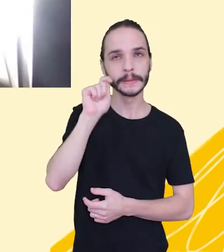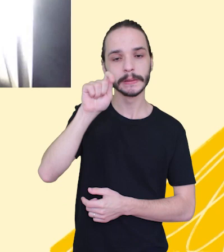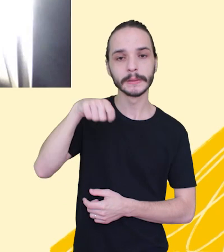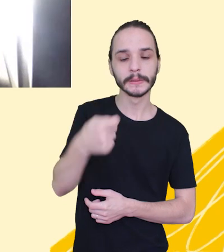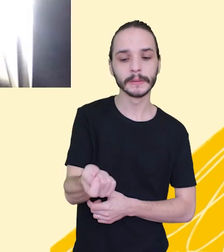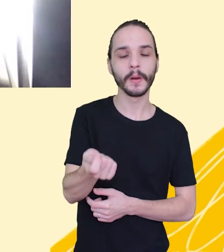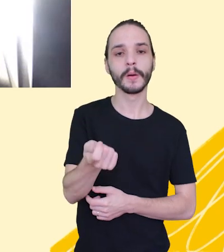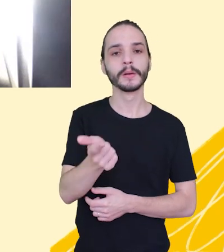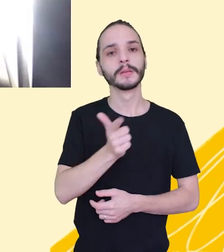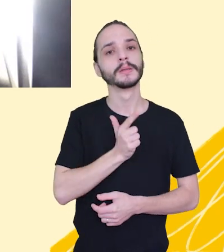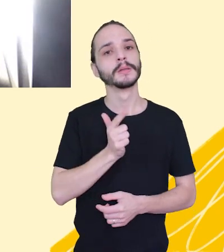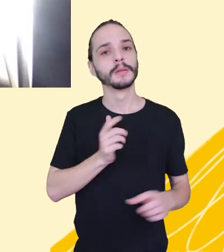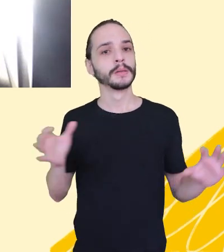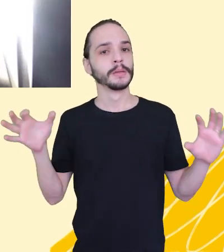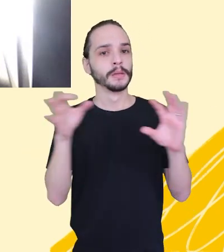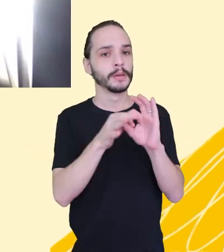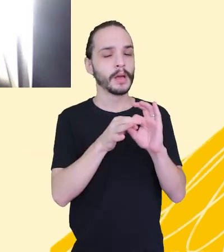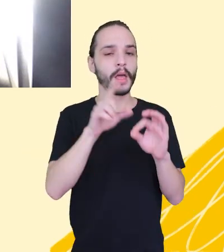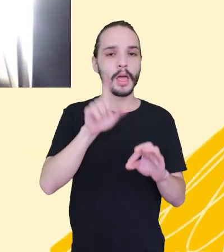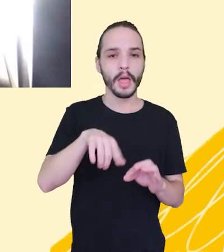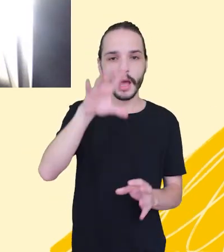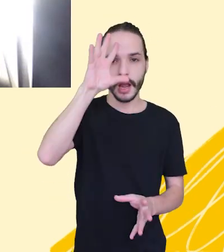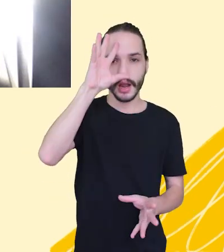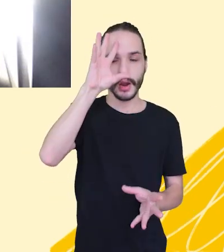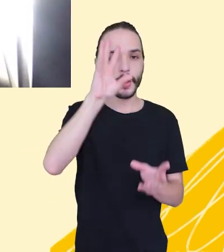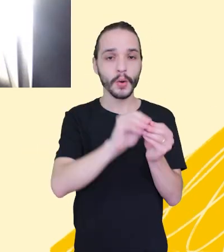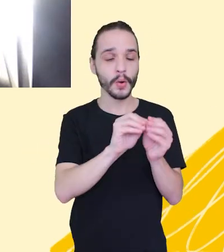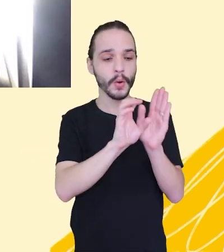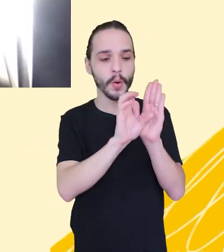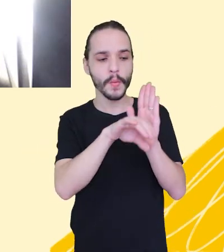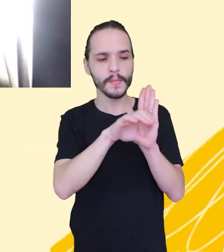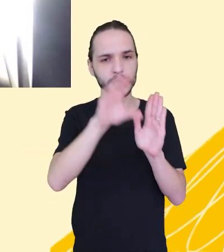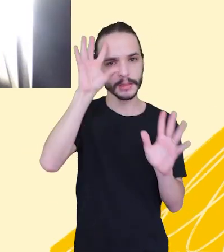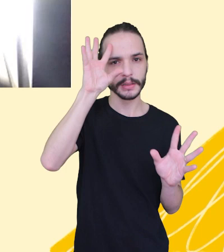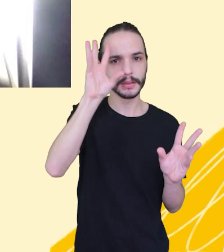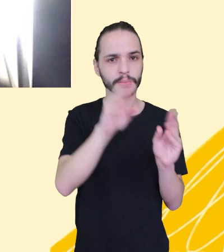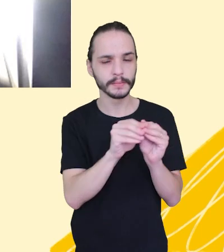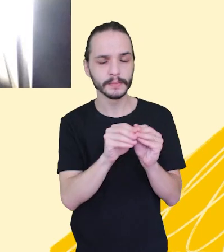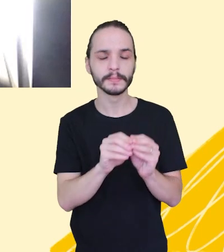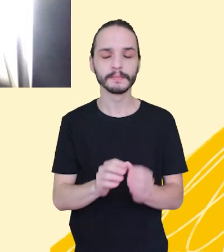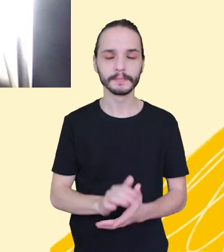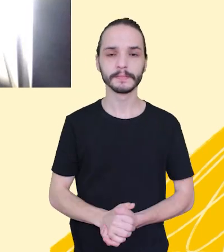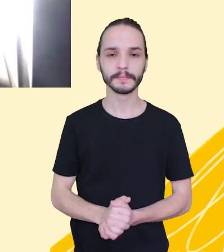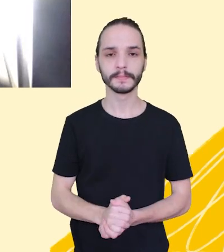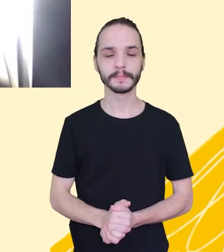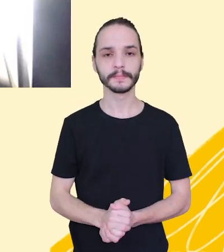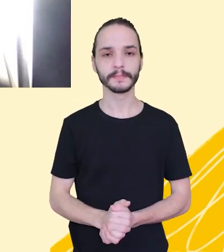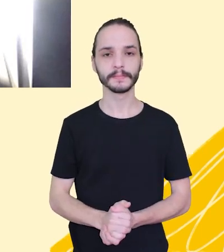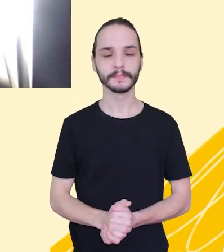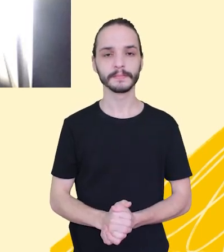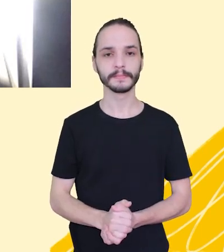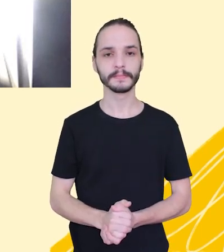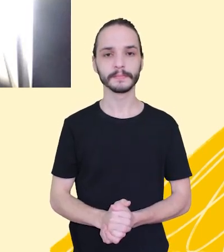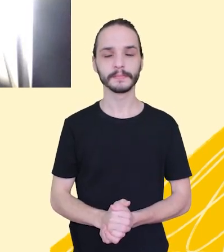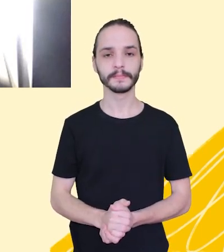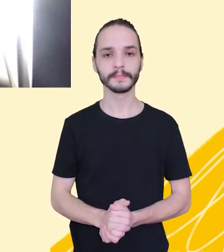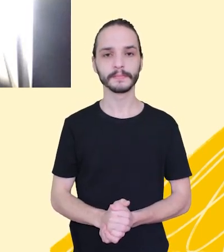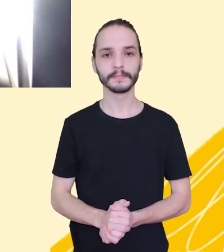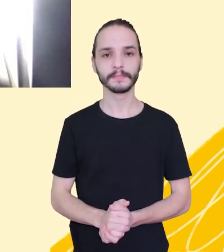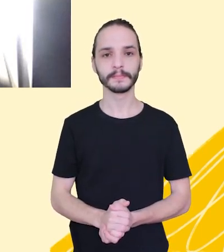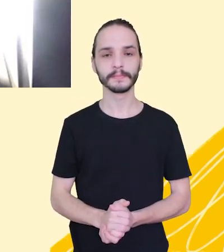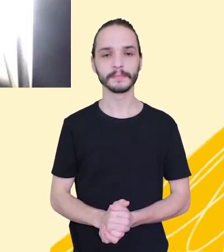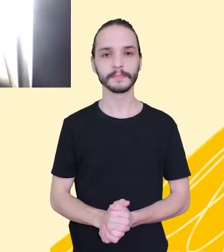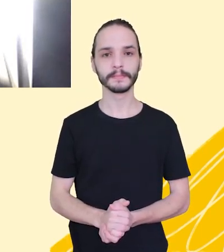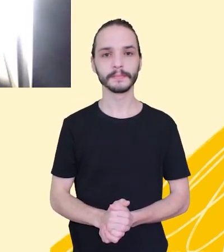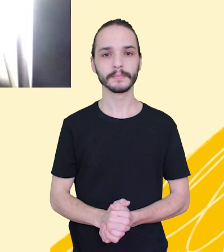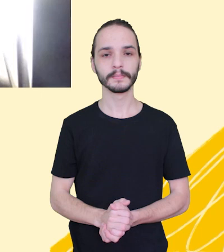or thinking about this subject has to do with the idea of understanding.